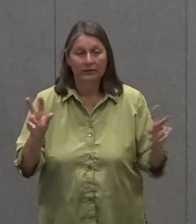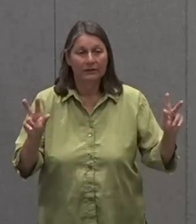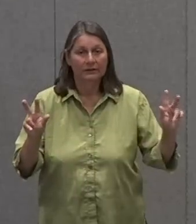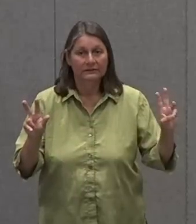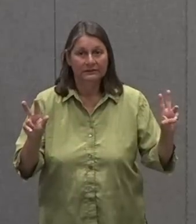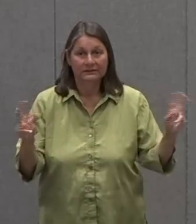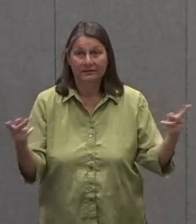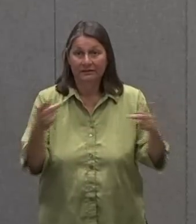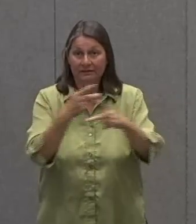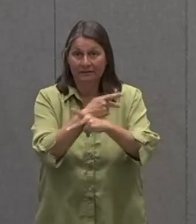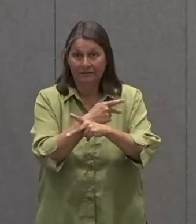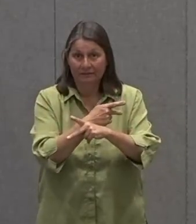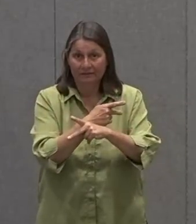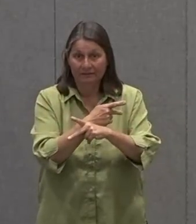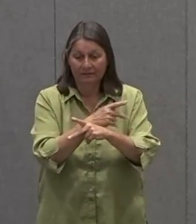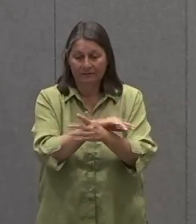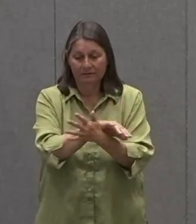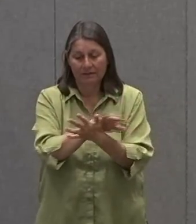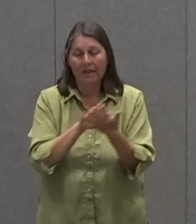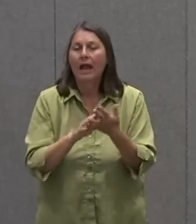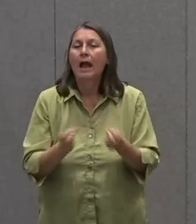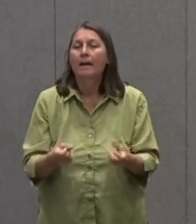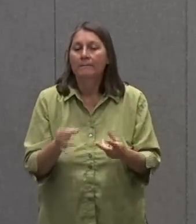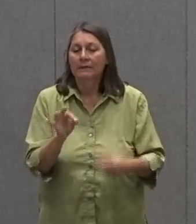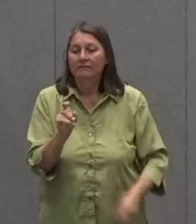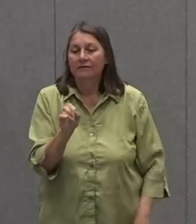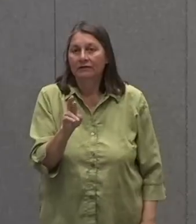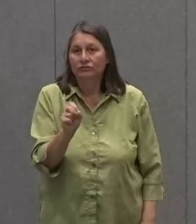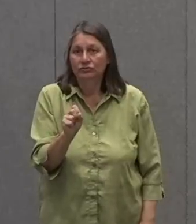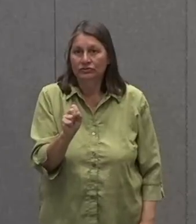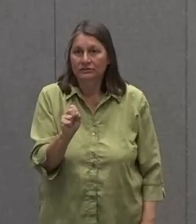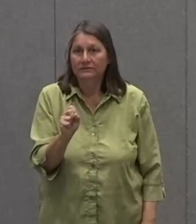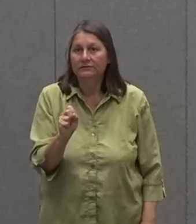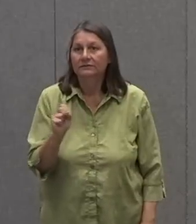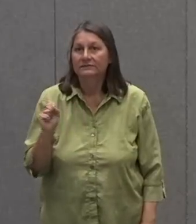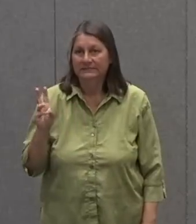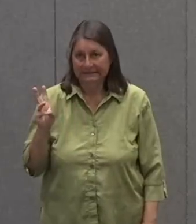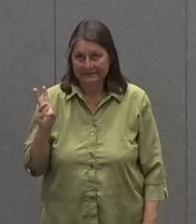which gets us how many factors? One, two, three, four, five, six.